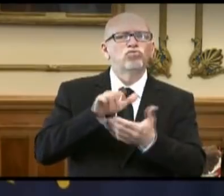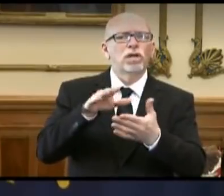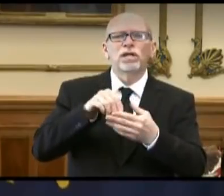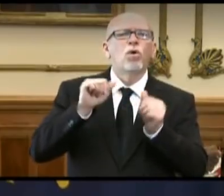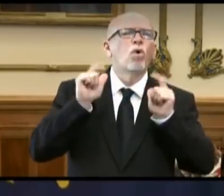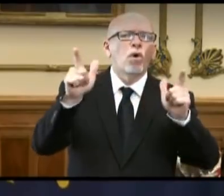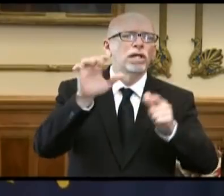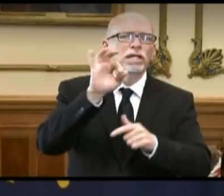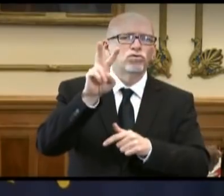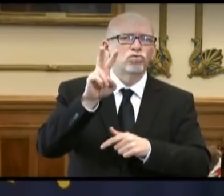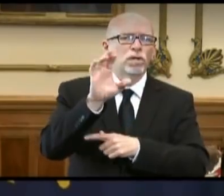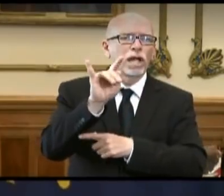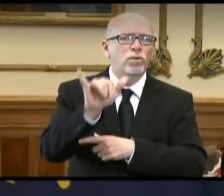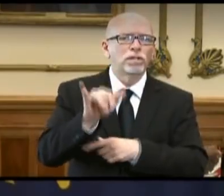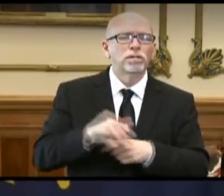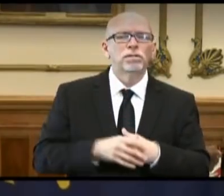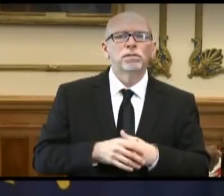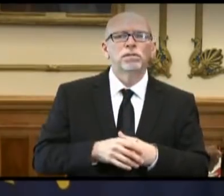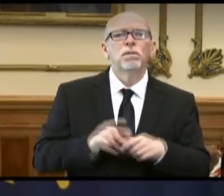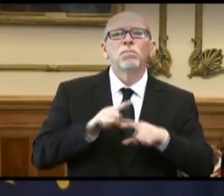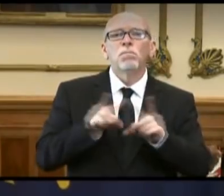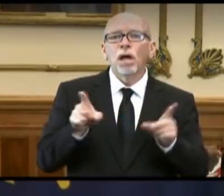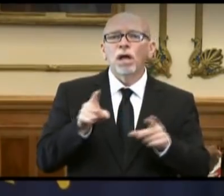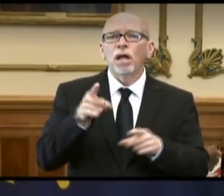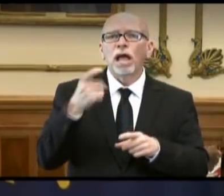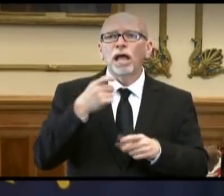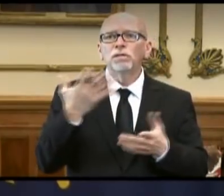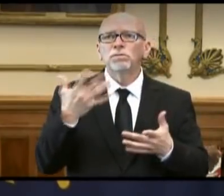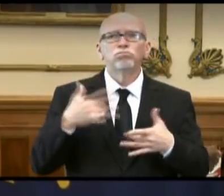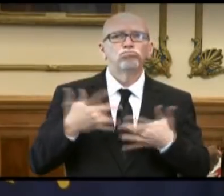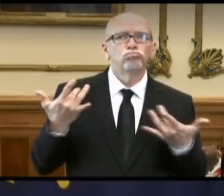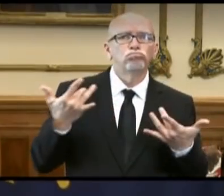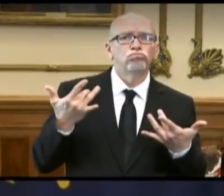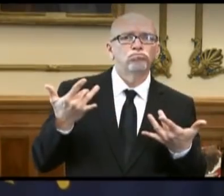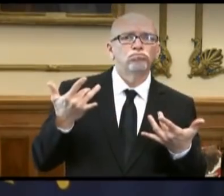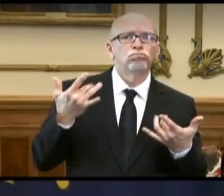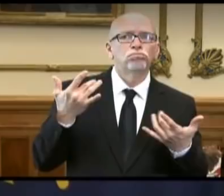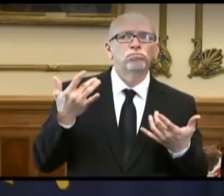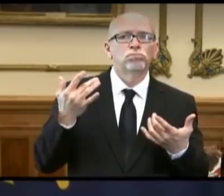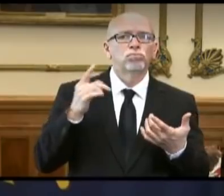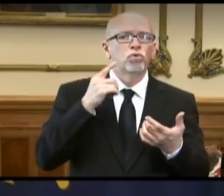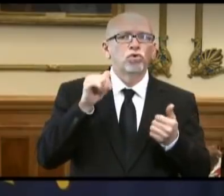AREAS THAT SOMETIMES YOU SEE THAT SPREAD TRICKLE. WE'LL CONTINUE TO ADDRESS IT IN